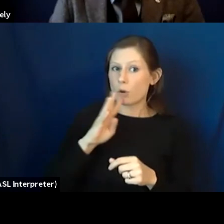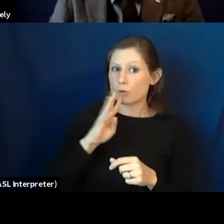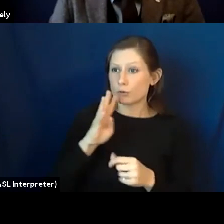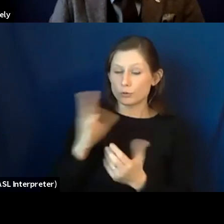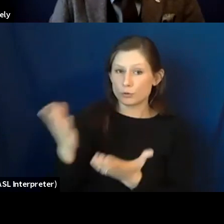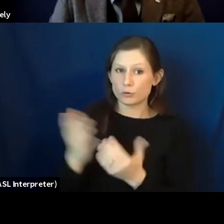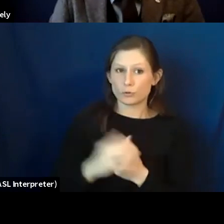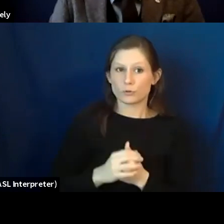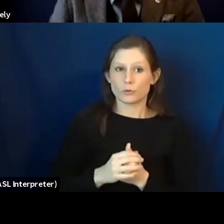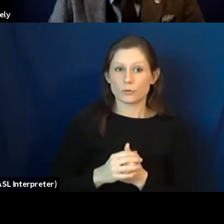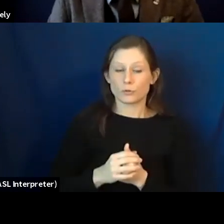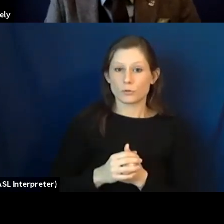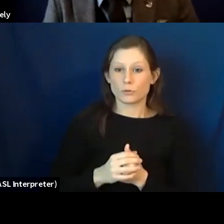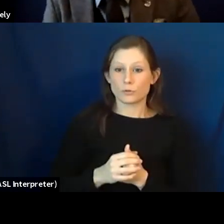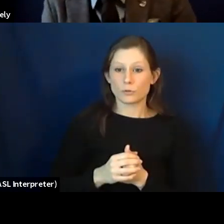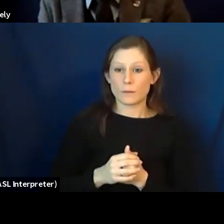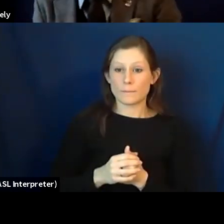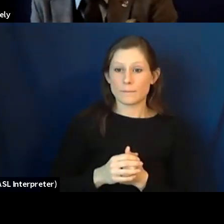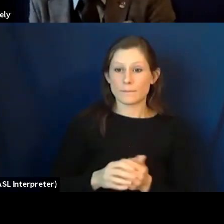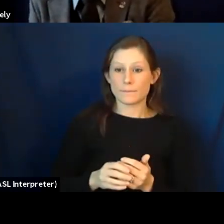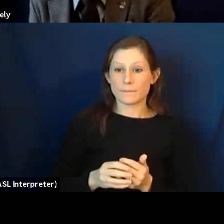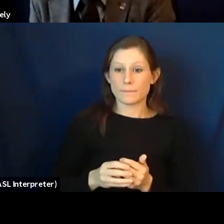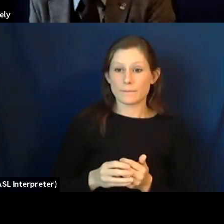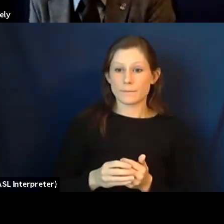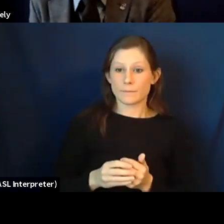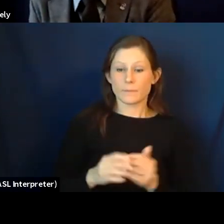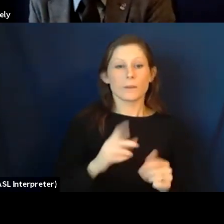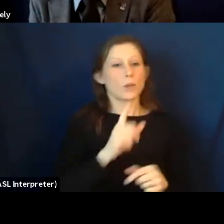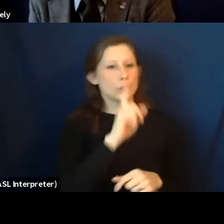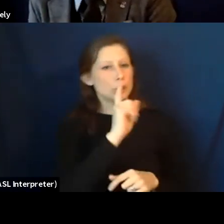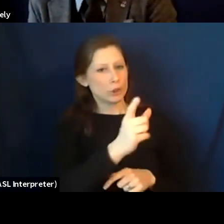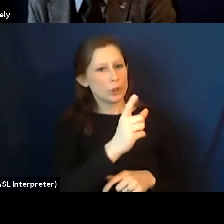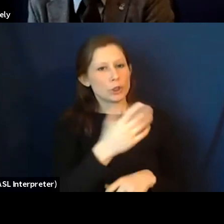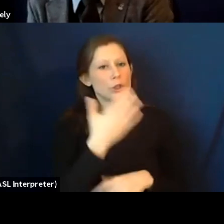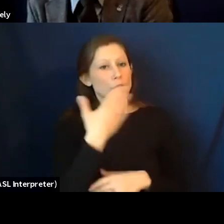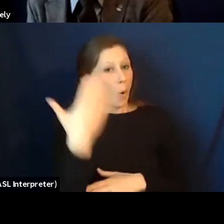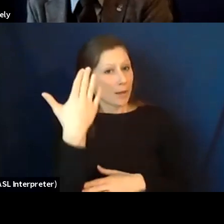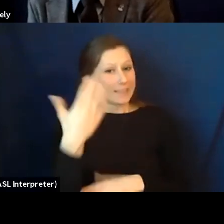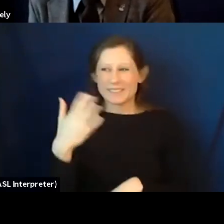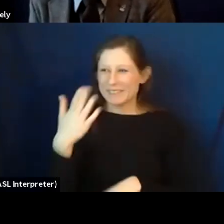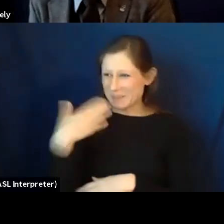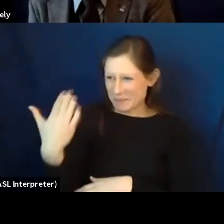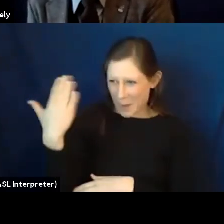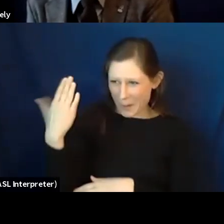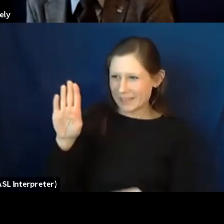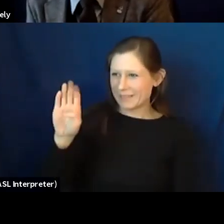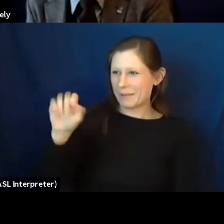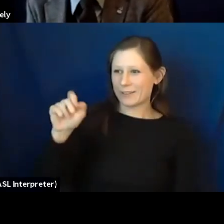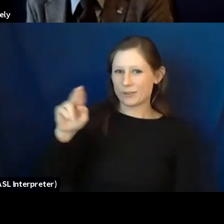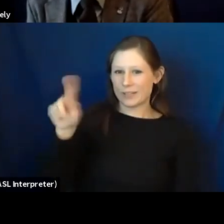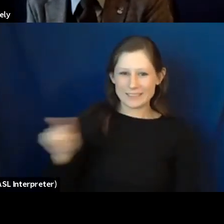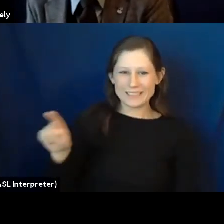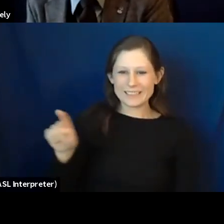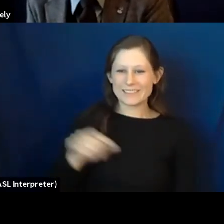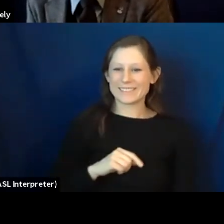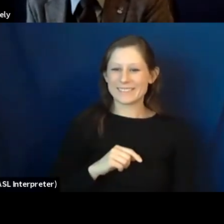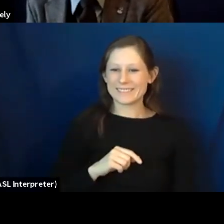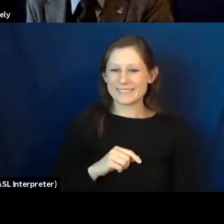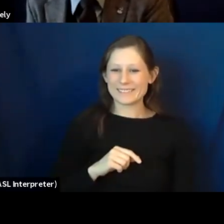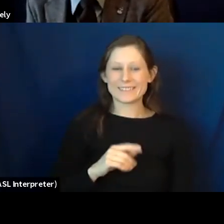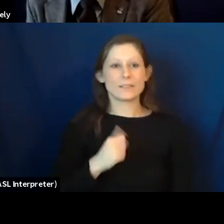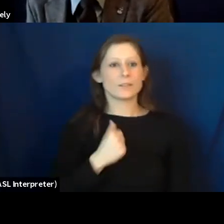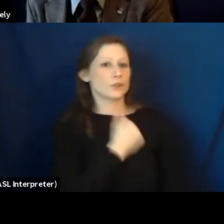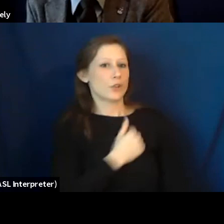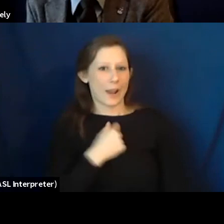oh sure good morning good morning futures yeah sorry i i was just kind of thinking generally